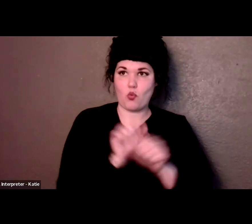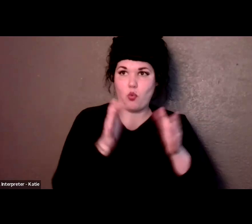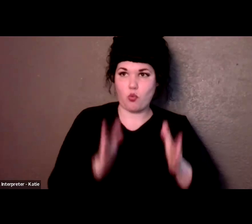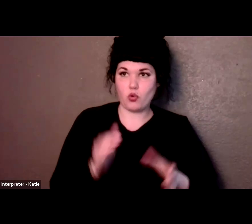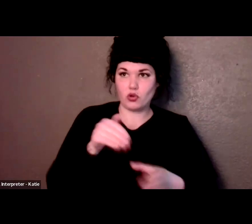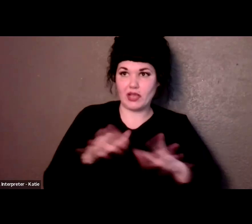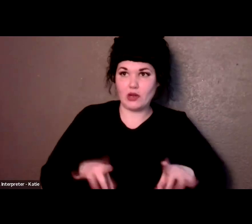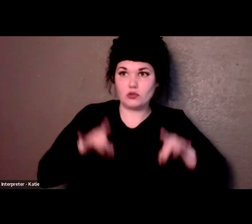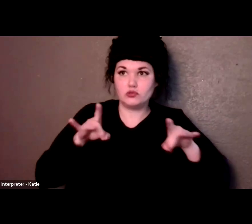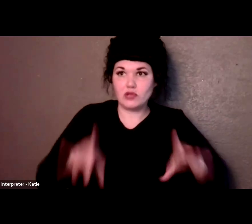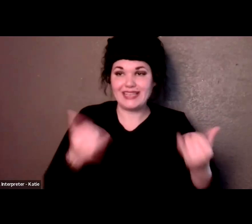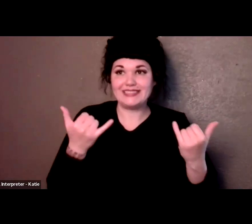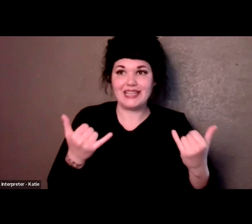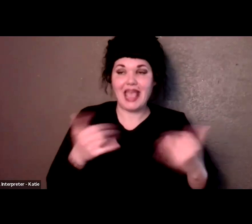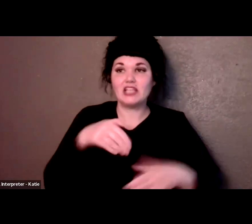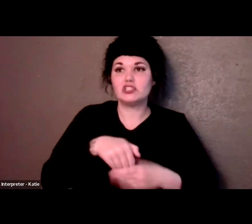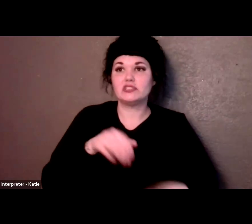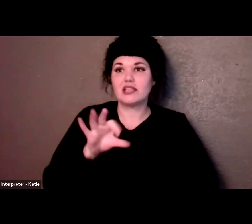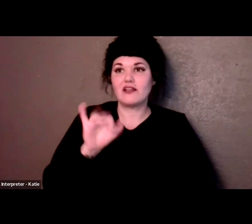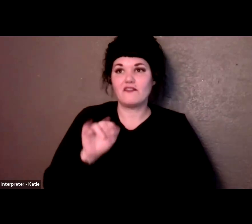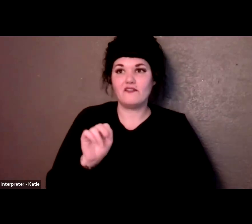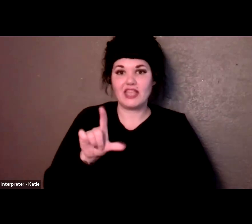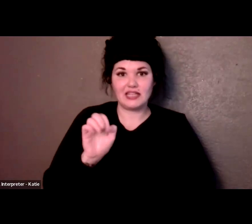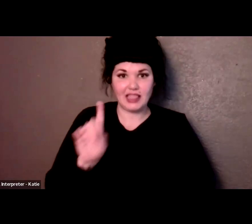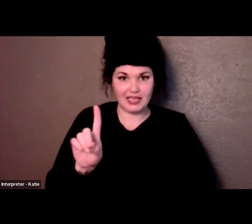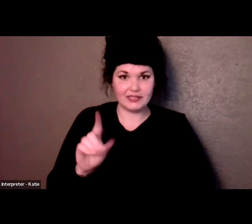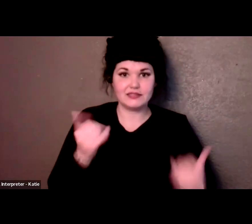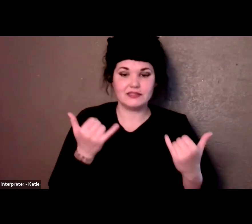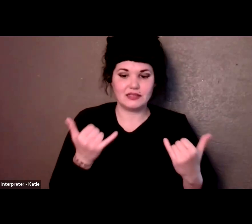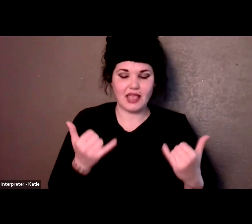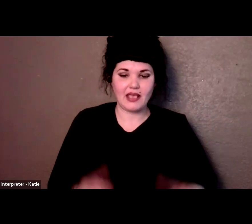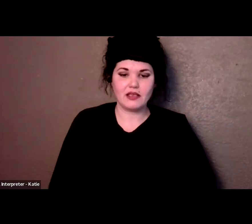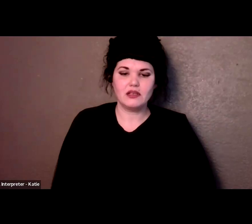today, and so this is an approach we started in Western Mass but that's really expanded. We